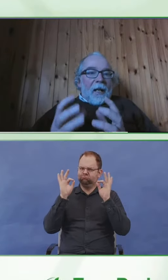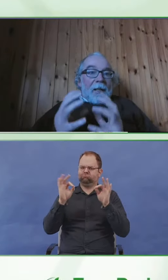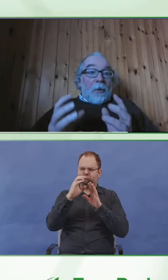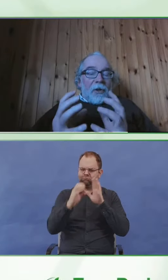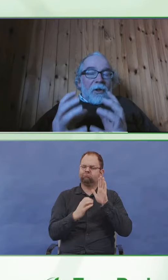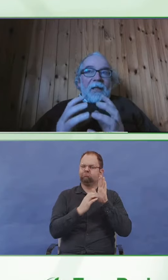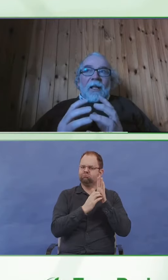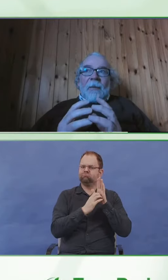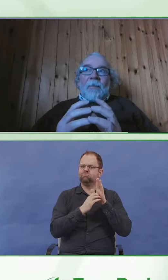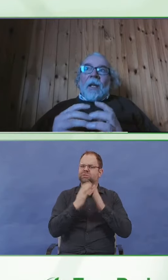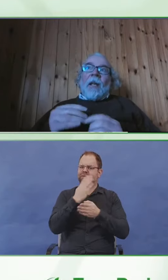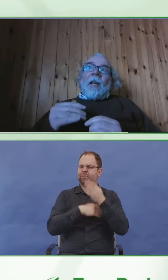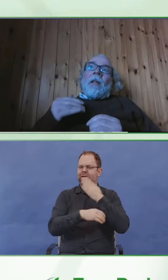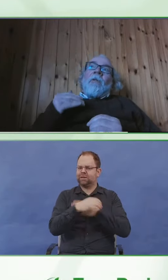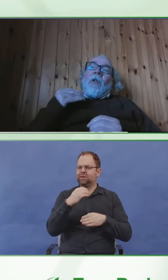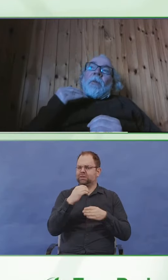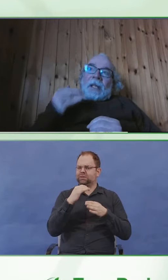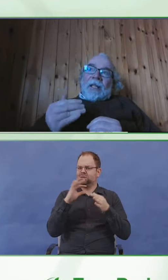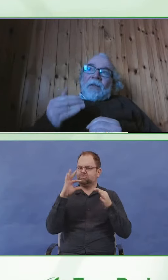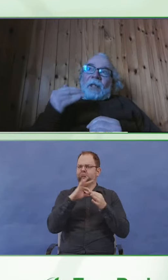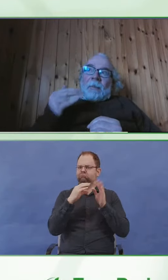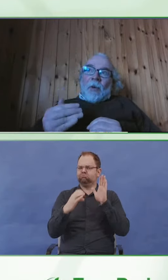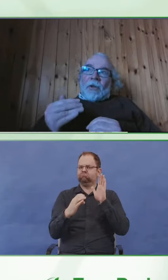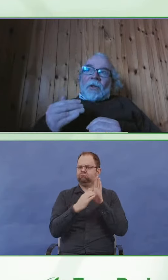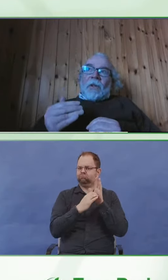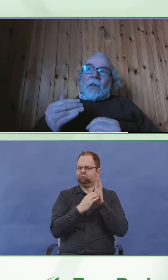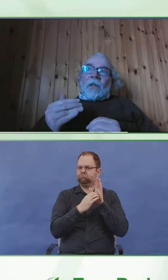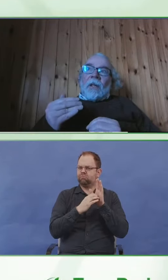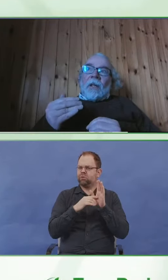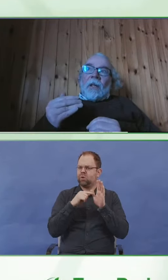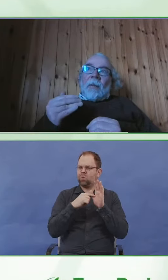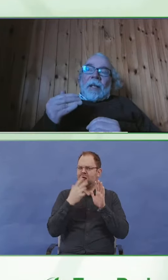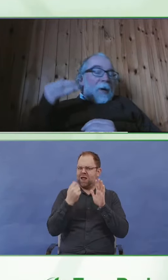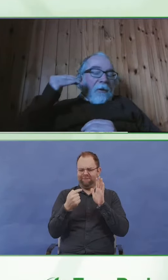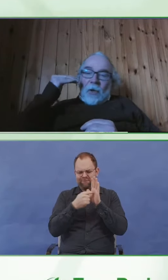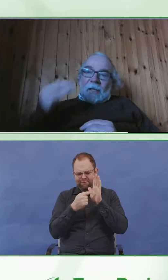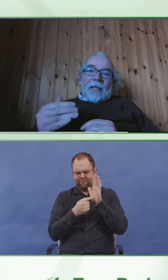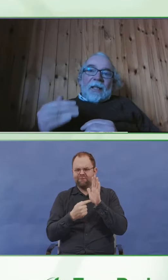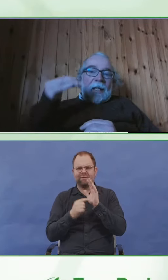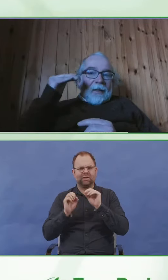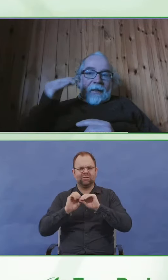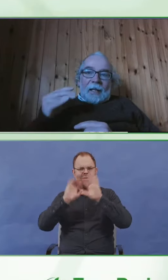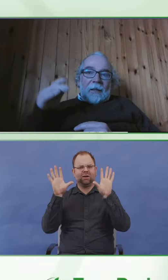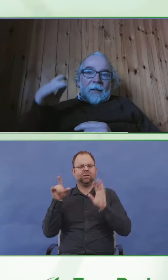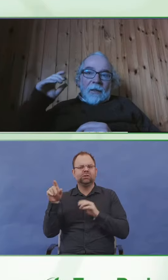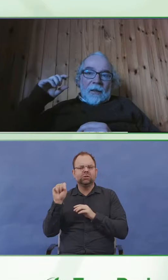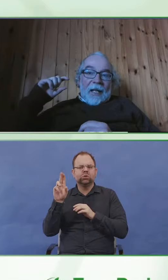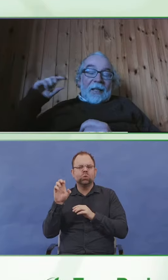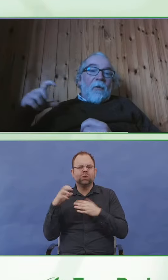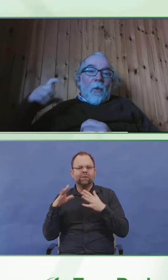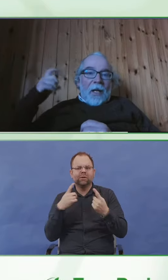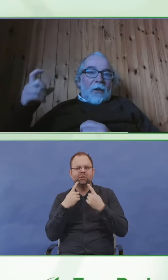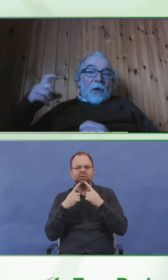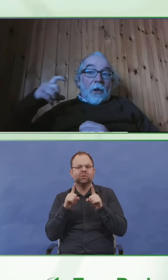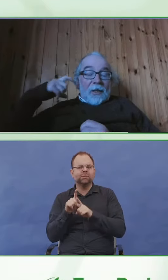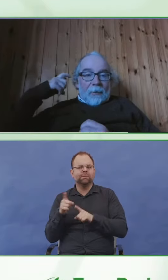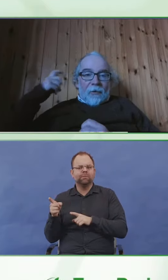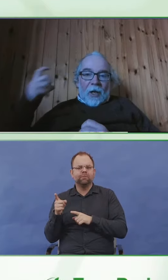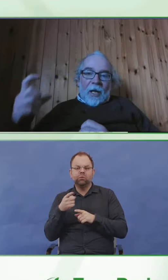they are, important as they are, for me it is very important, and while I fully understand the negative weight of the concept of